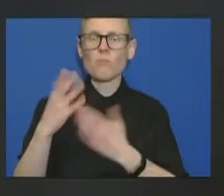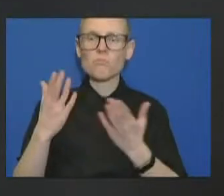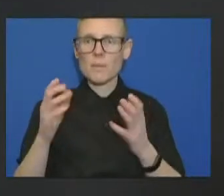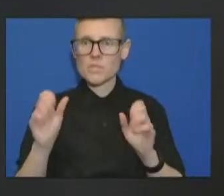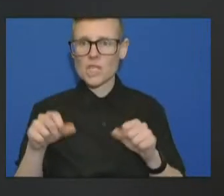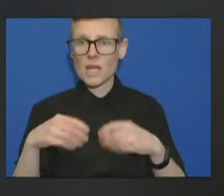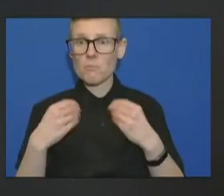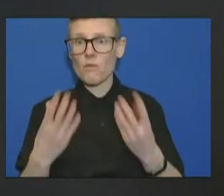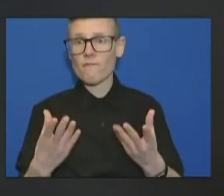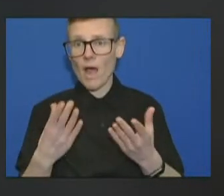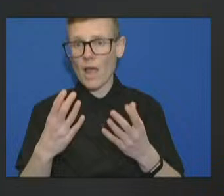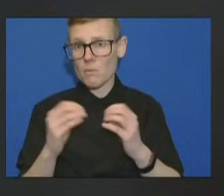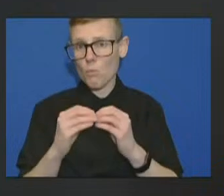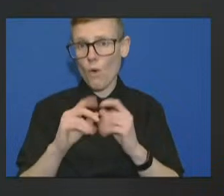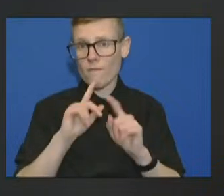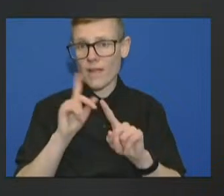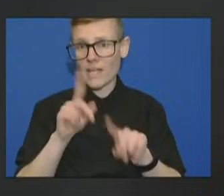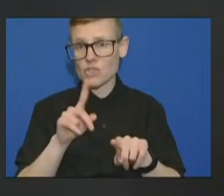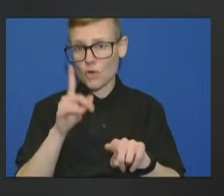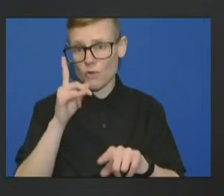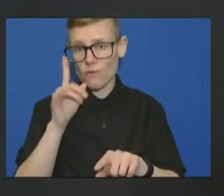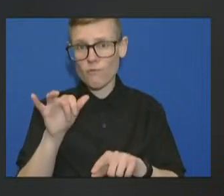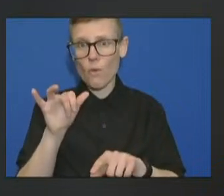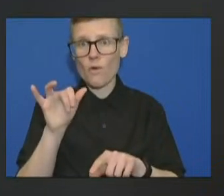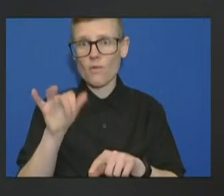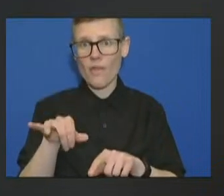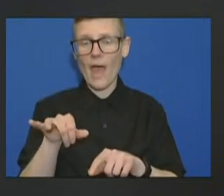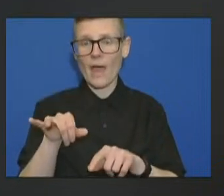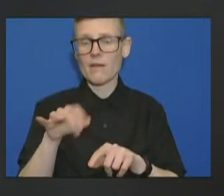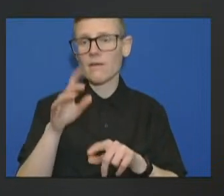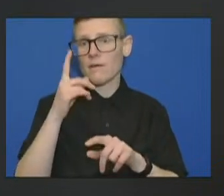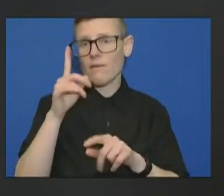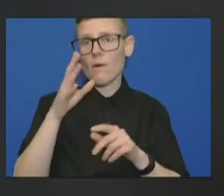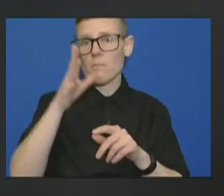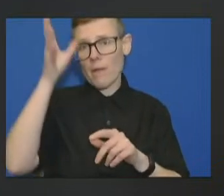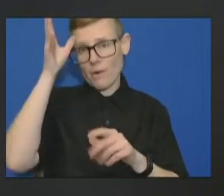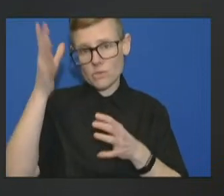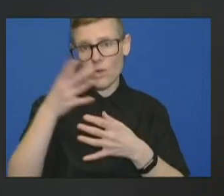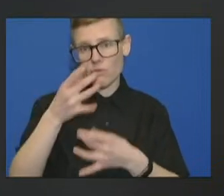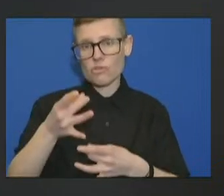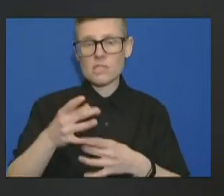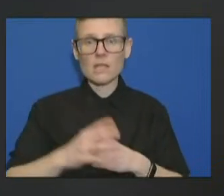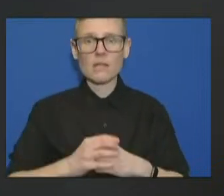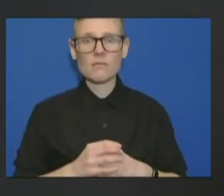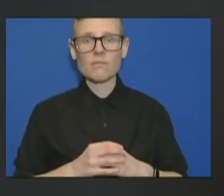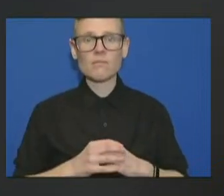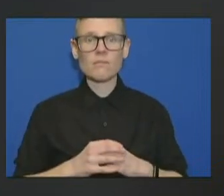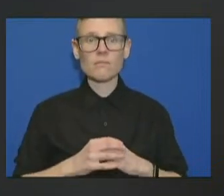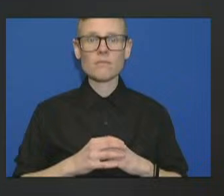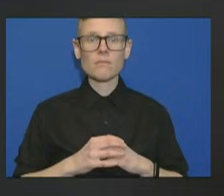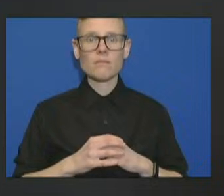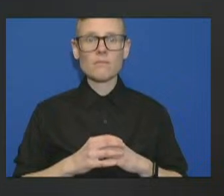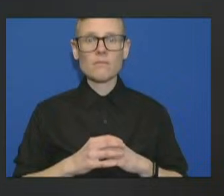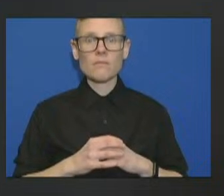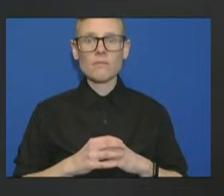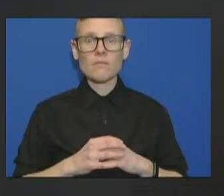Alfonso Windsor is available, maybe she can provide, you know,